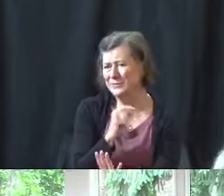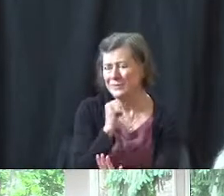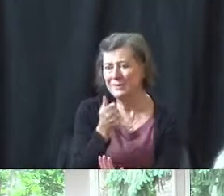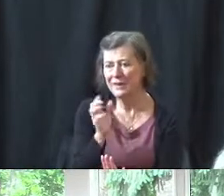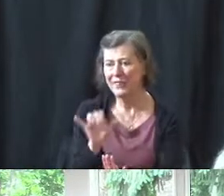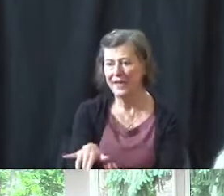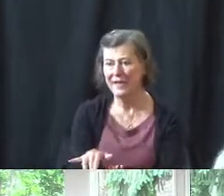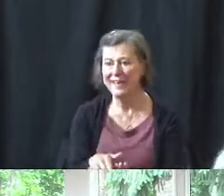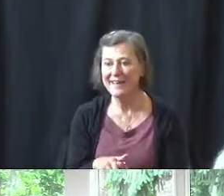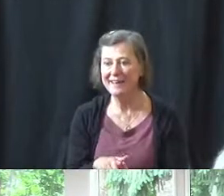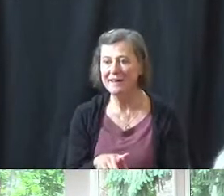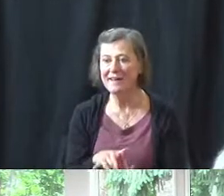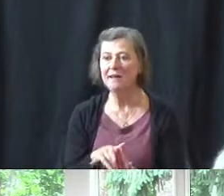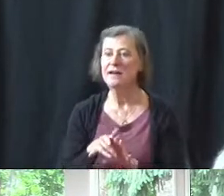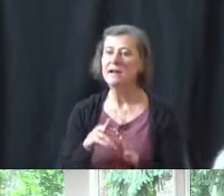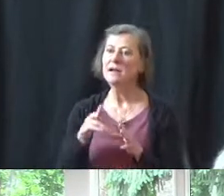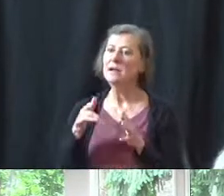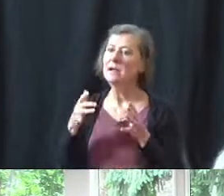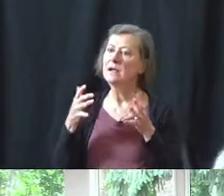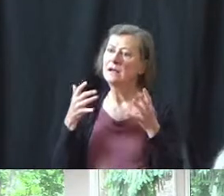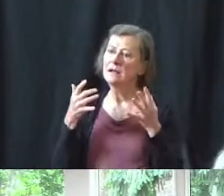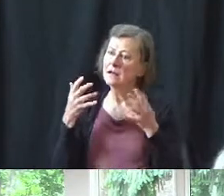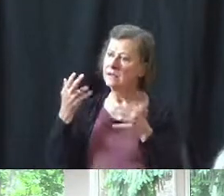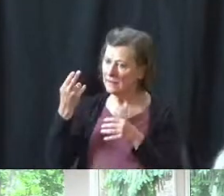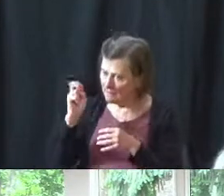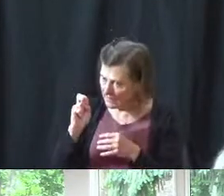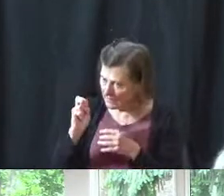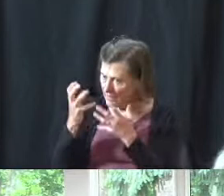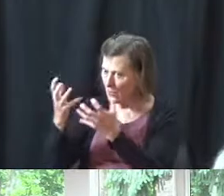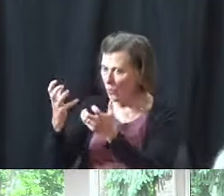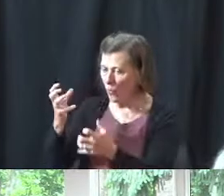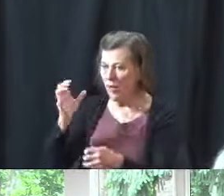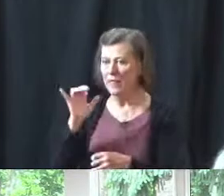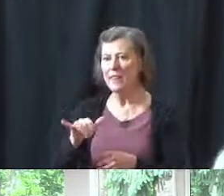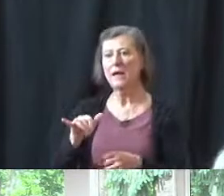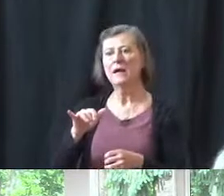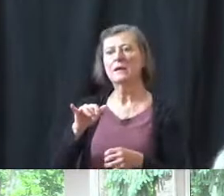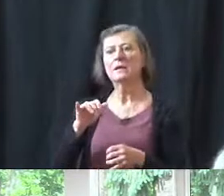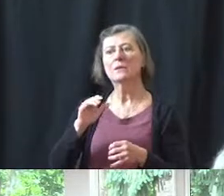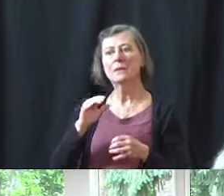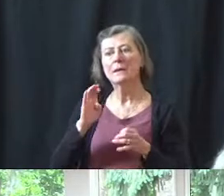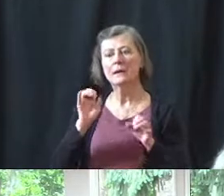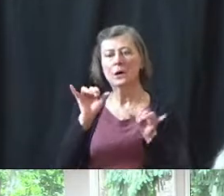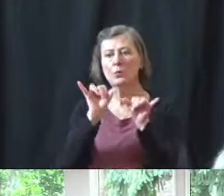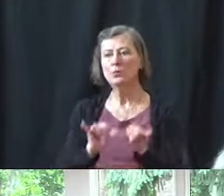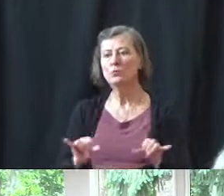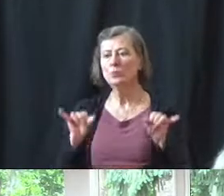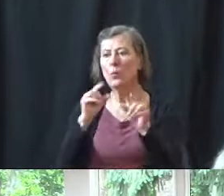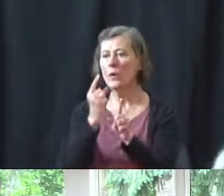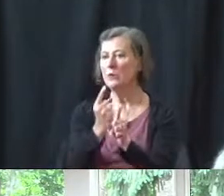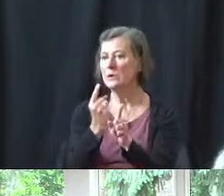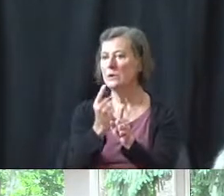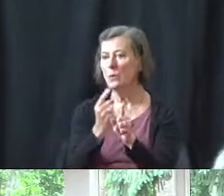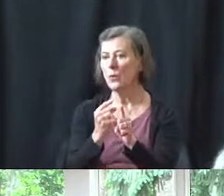But it, he wanted it to be a ritual that would meet the spiritual needs of his theologically